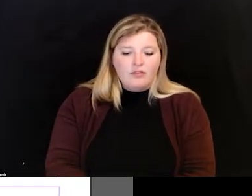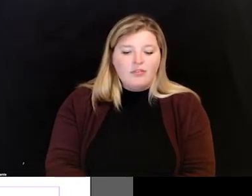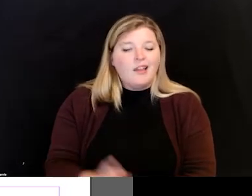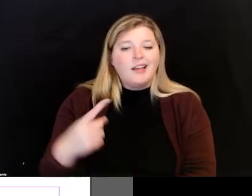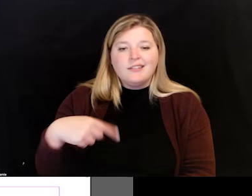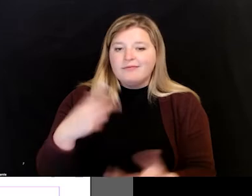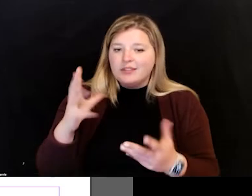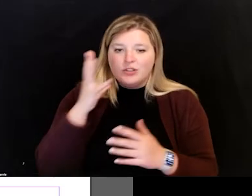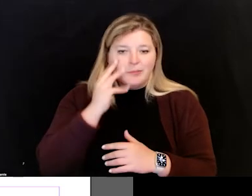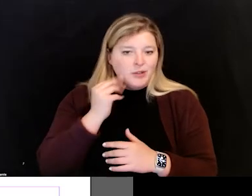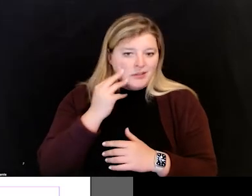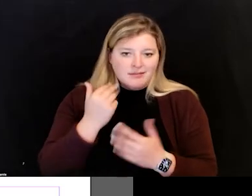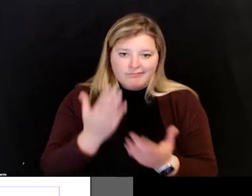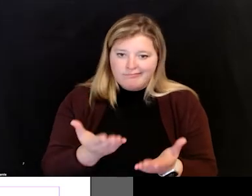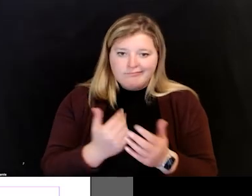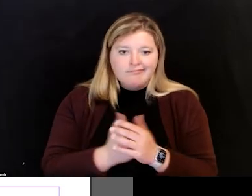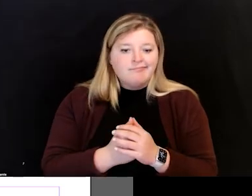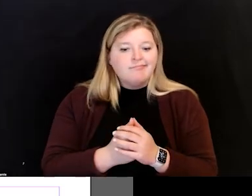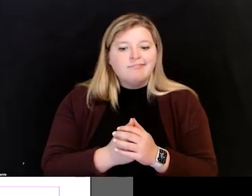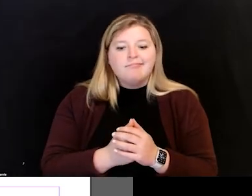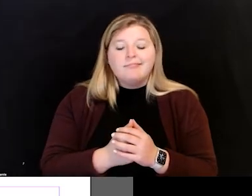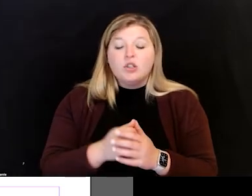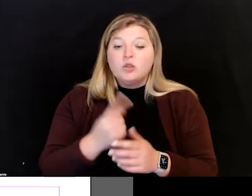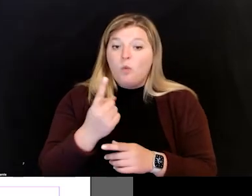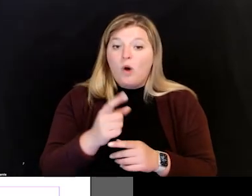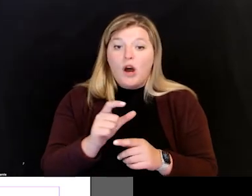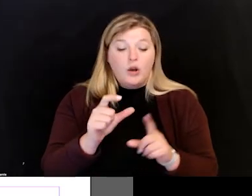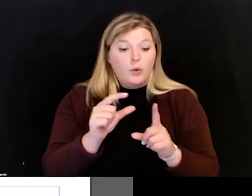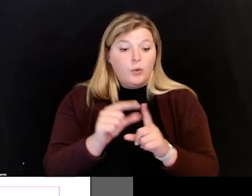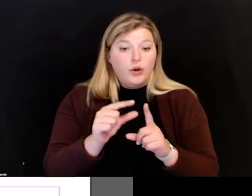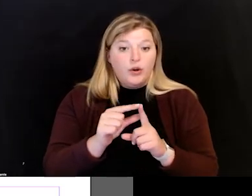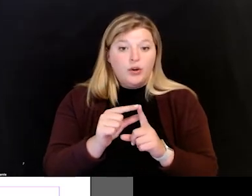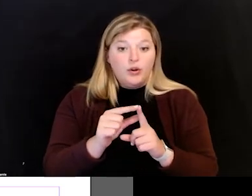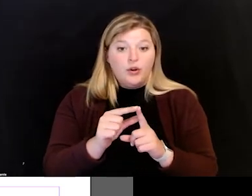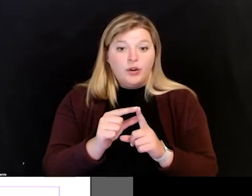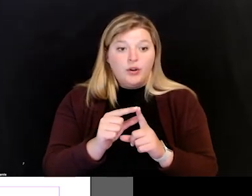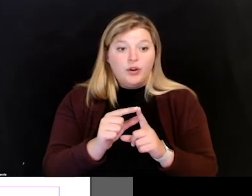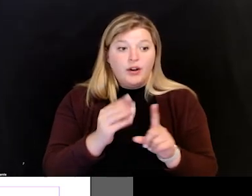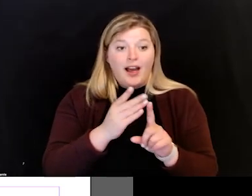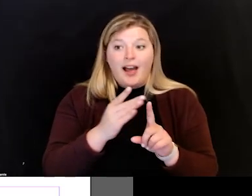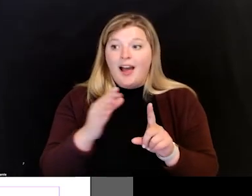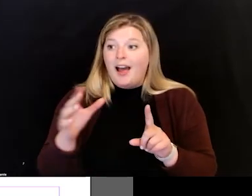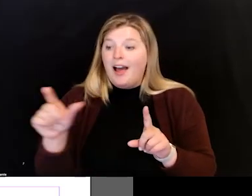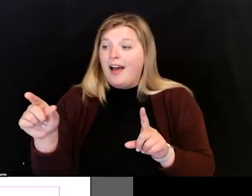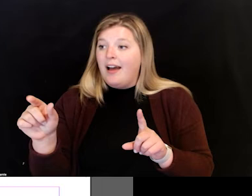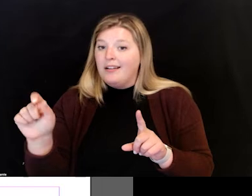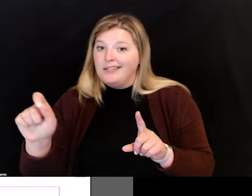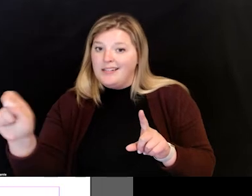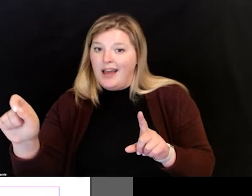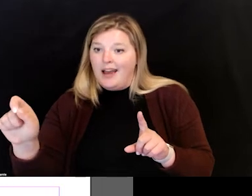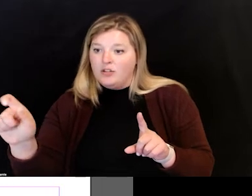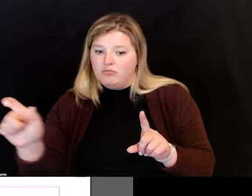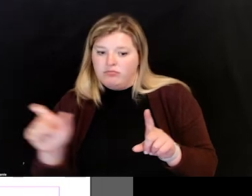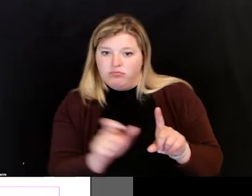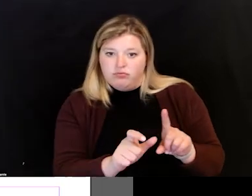Hyphenation is just breaking a word between lines, and the characters are separated by a dash character.